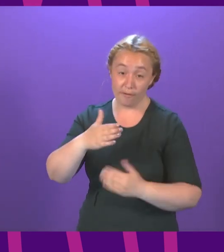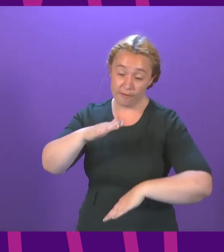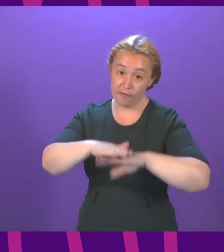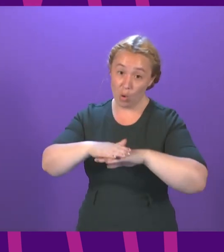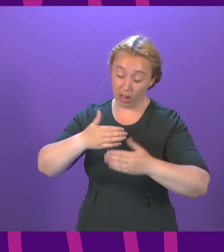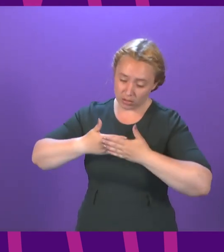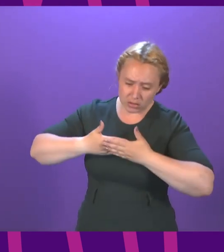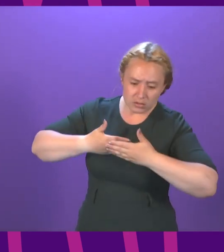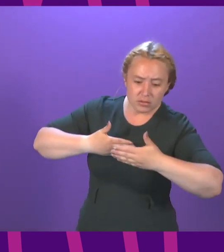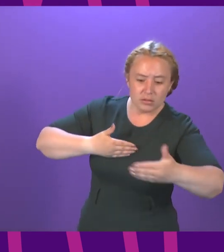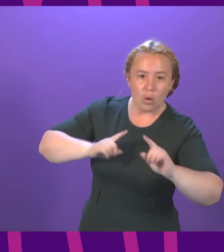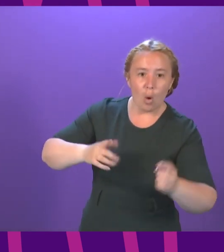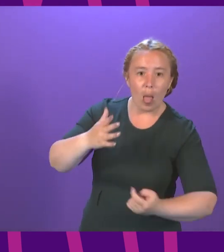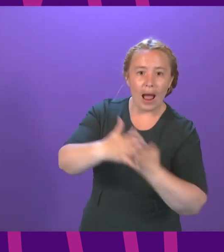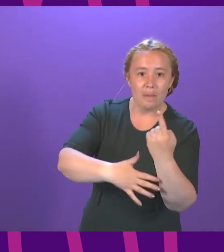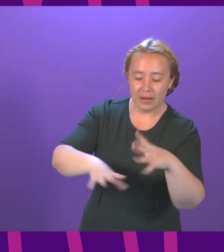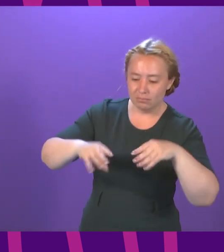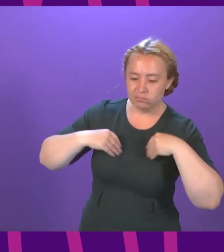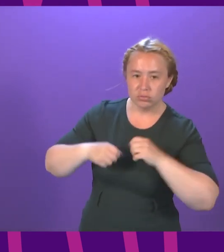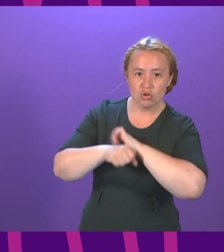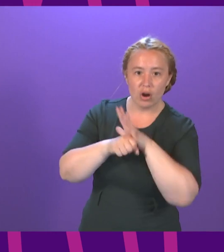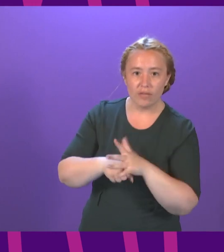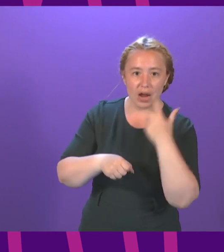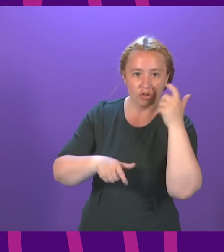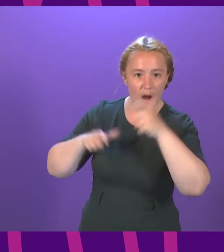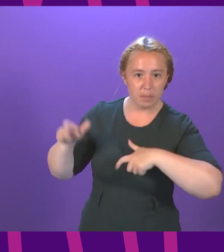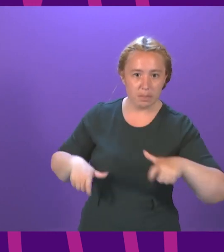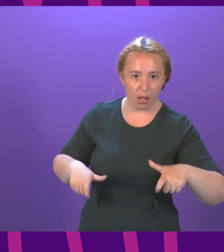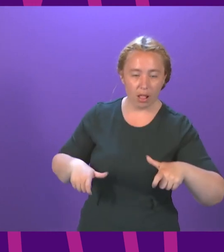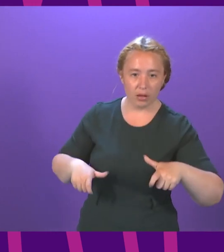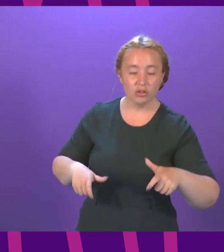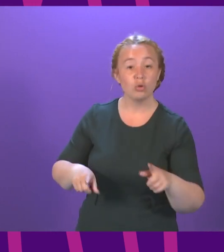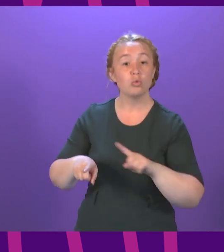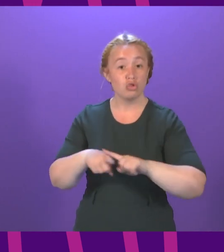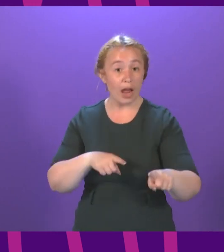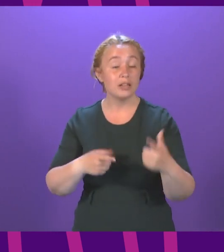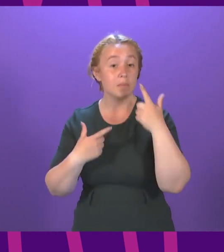necessitates the cautious path that we are taking, which no doubt some will criticise us for, because